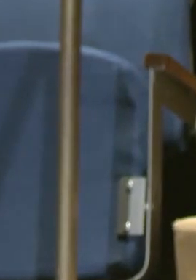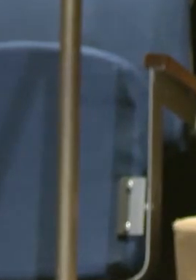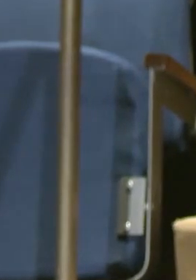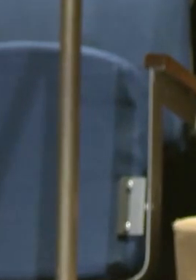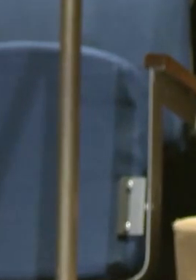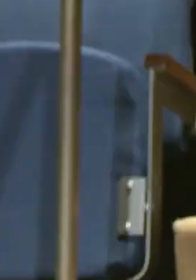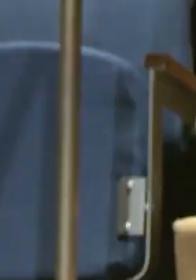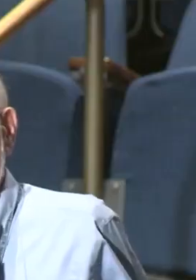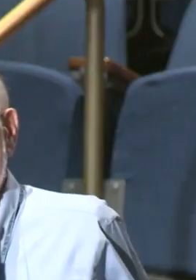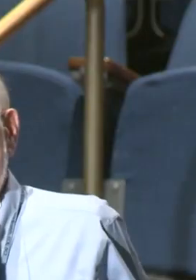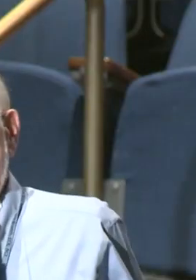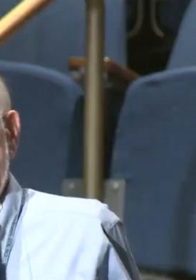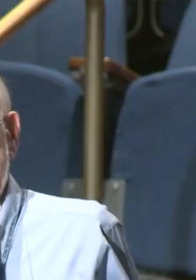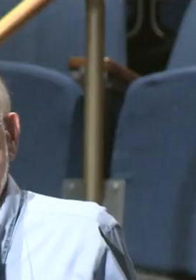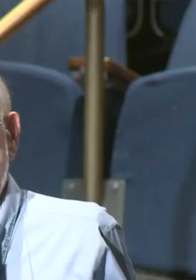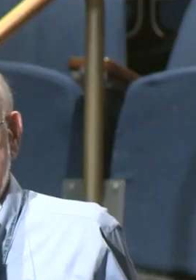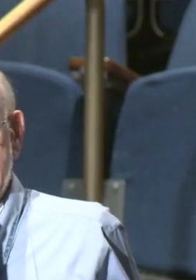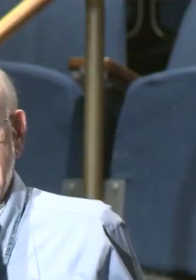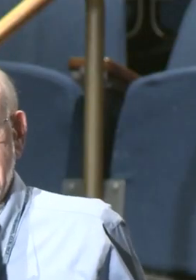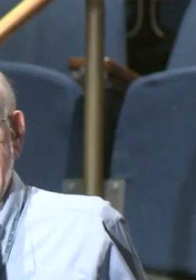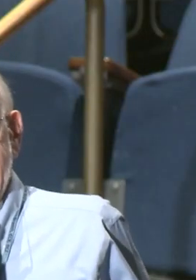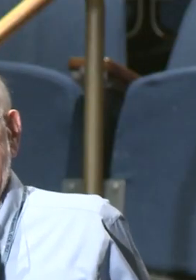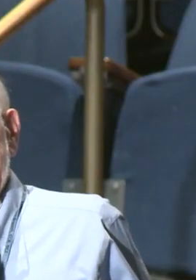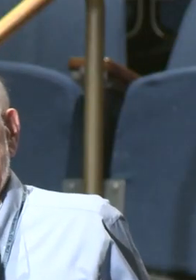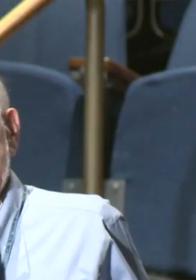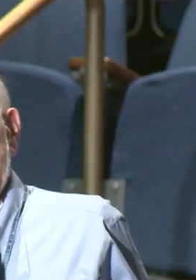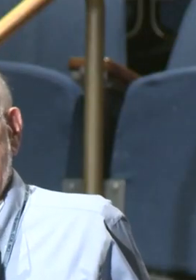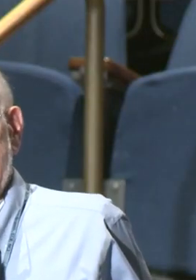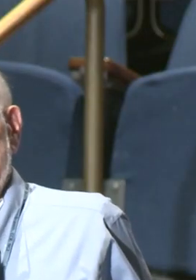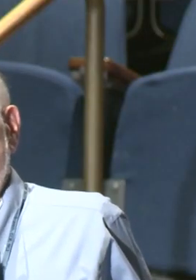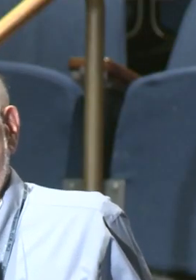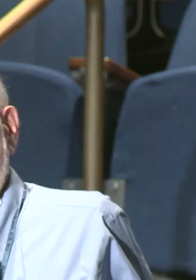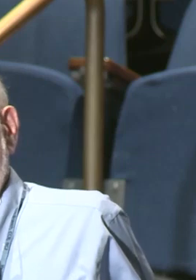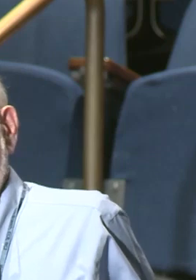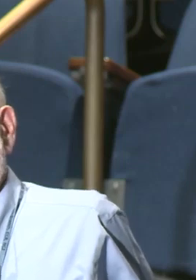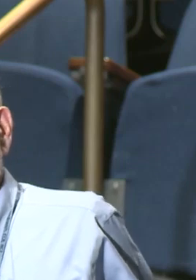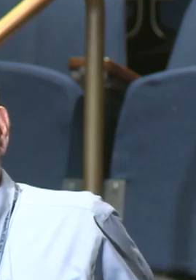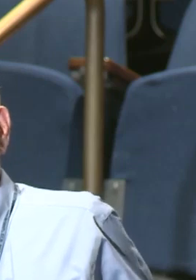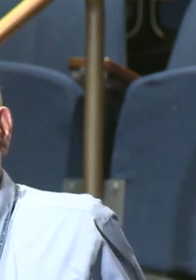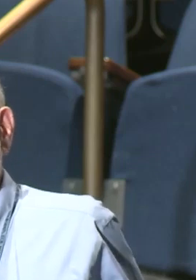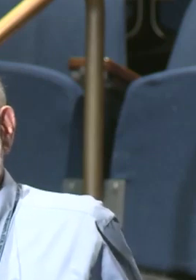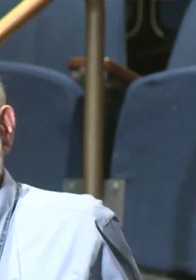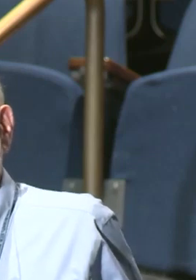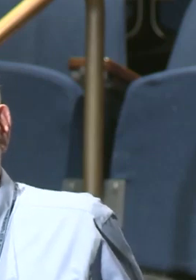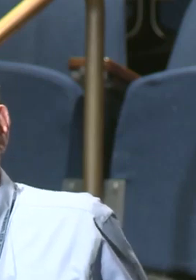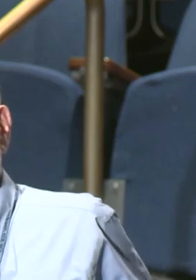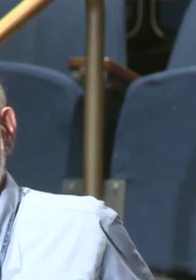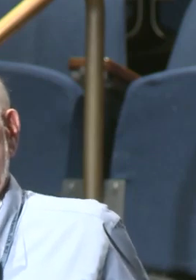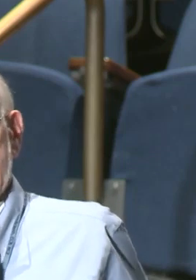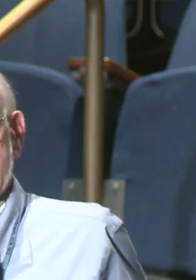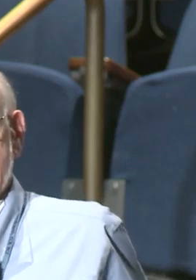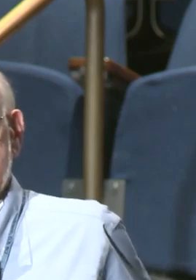EFFECTIVE AT LEAST IN HUMANS IN INDUCING CDA T CELLS, MAY BE